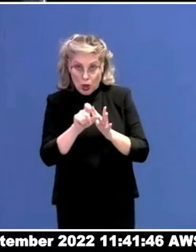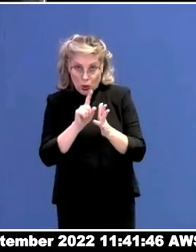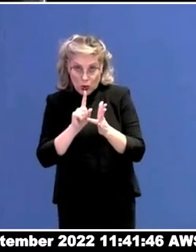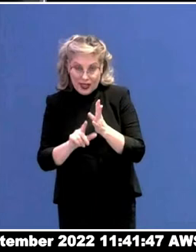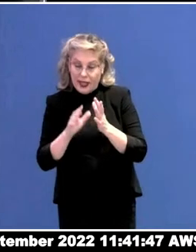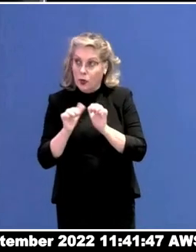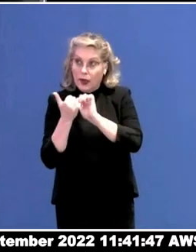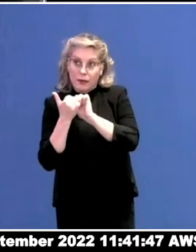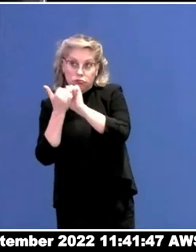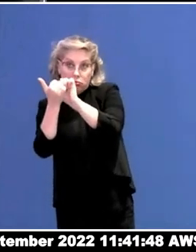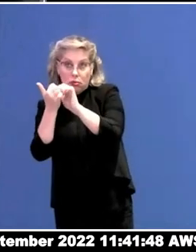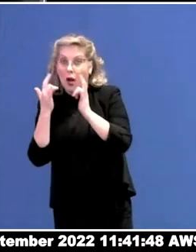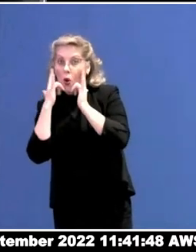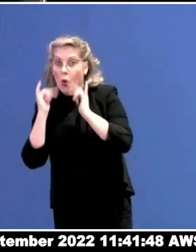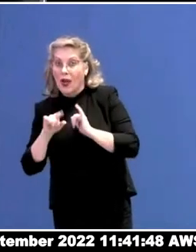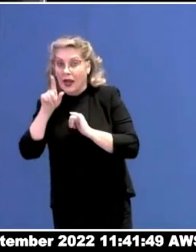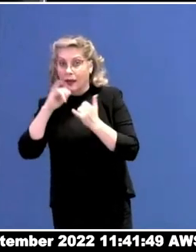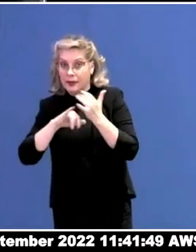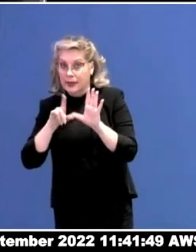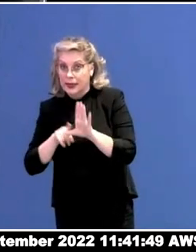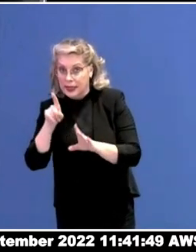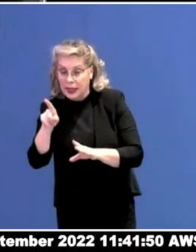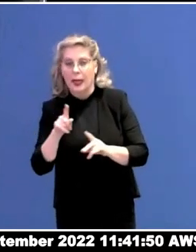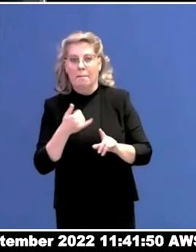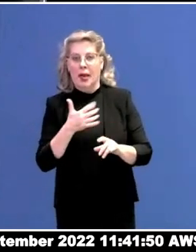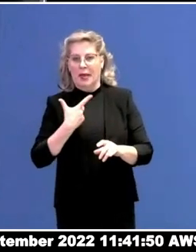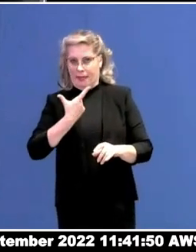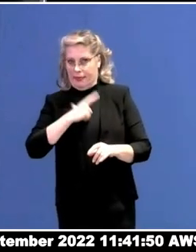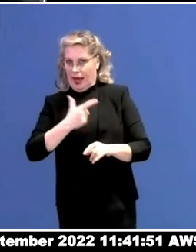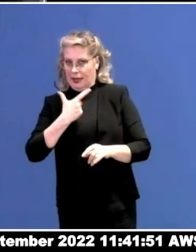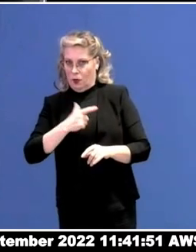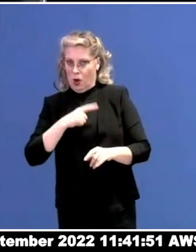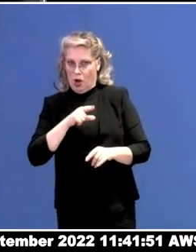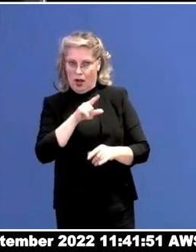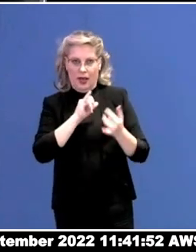that may have had something to do with SERCO not renewing your contract for Acacia?